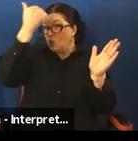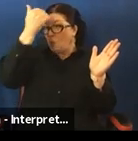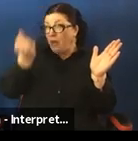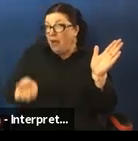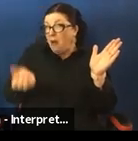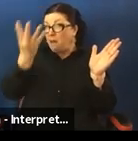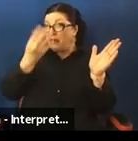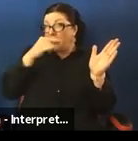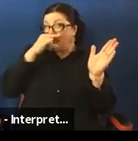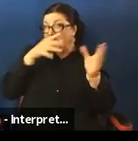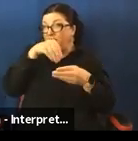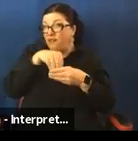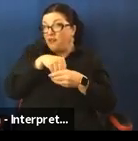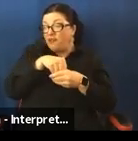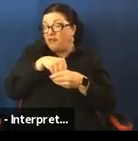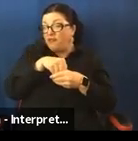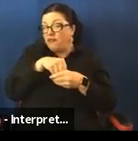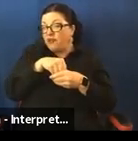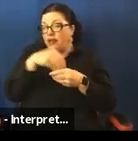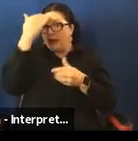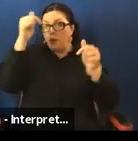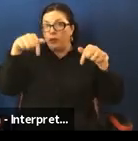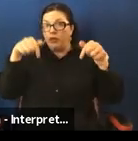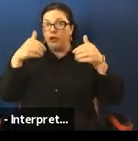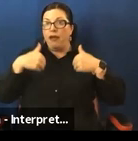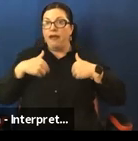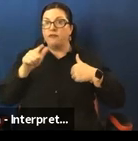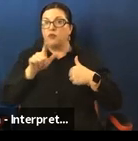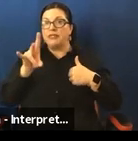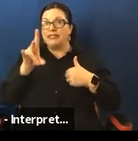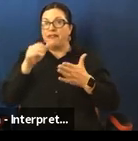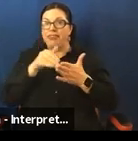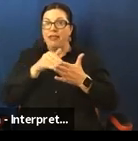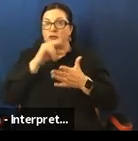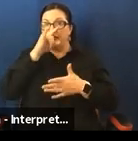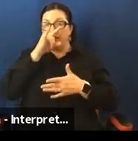Jason Williams: I know y'all have like 27,000 kids. So I would guess, at least 200 at least 200